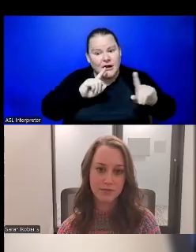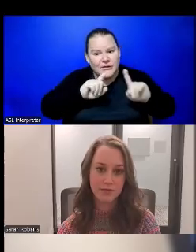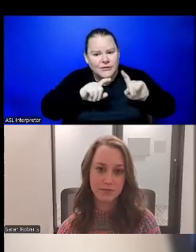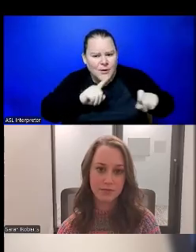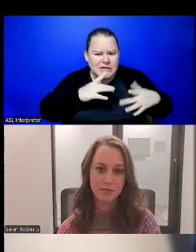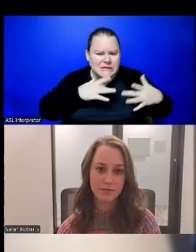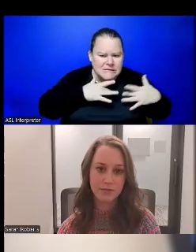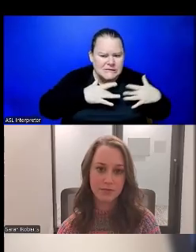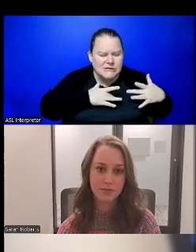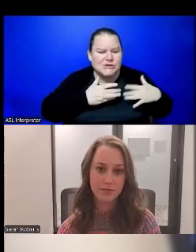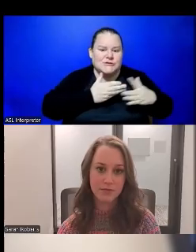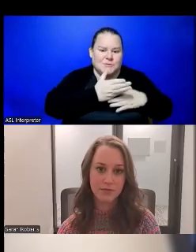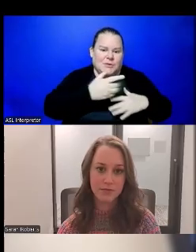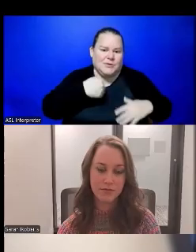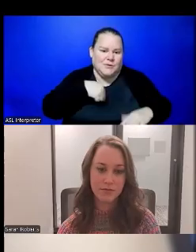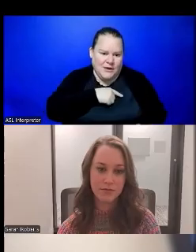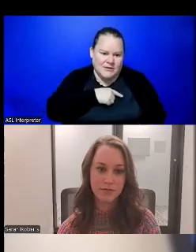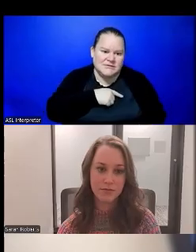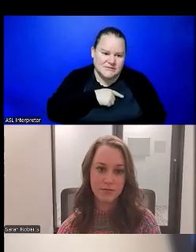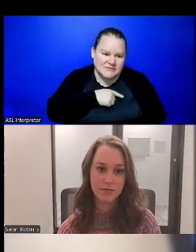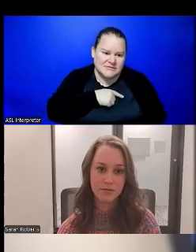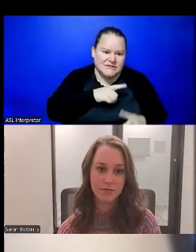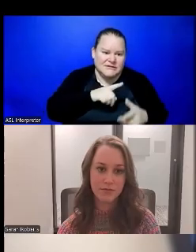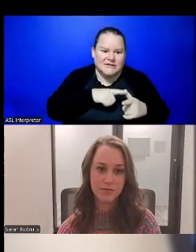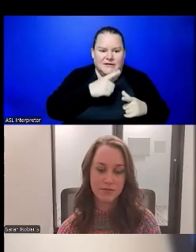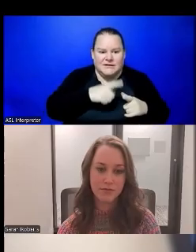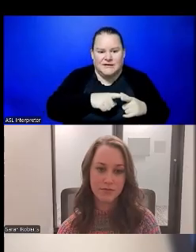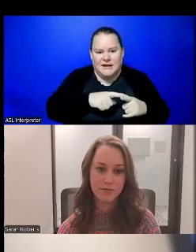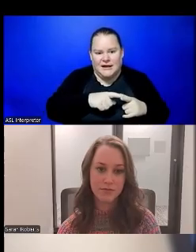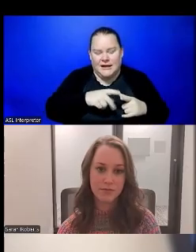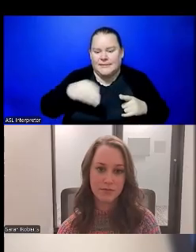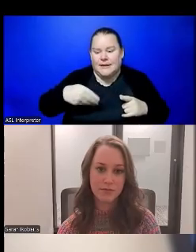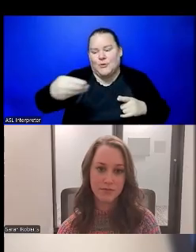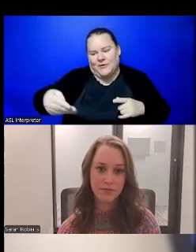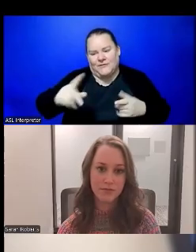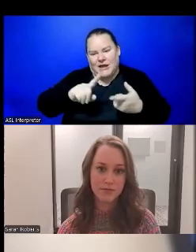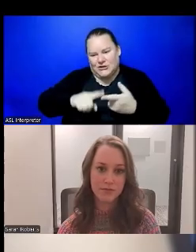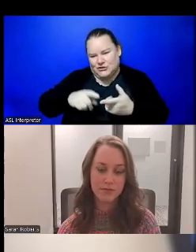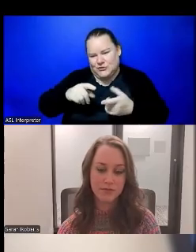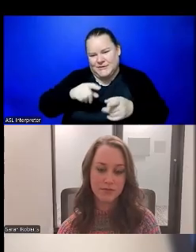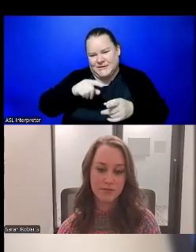through us at first, and then sort of triage them on to the providers as needed throughout the clinic as well. And